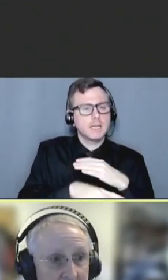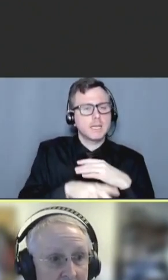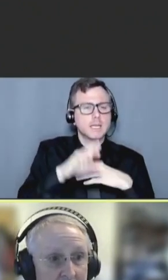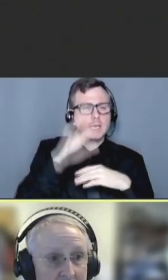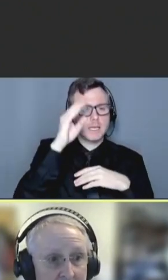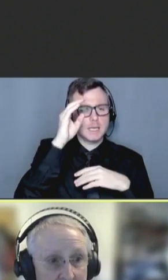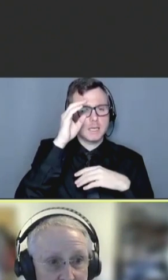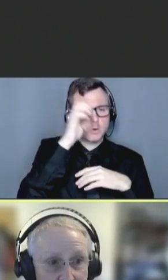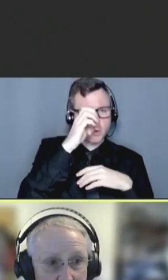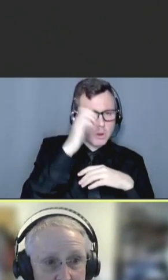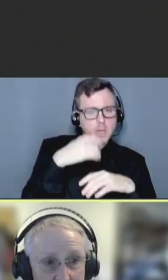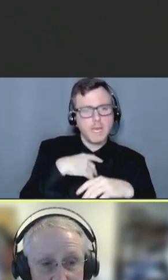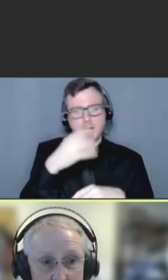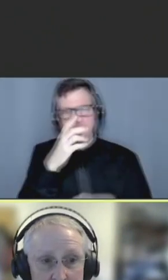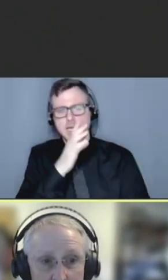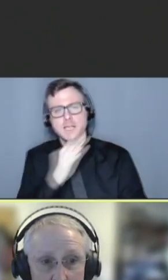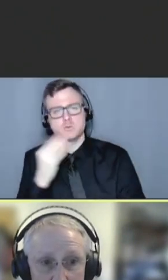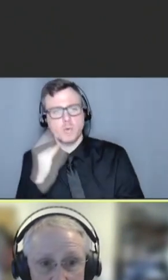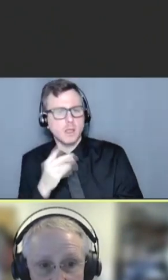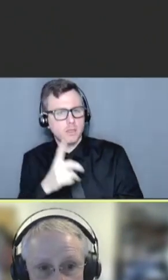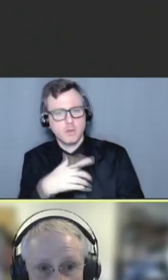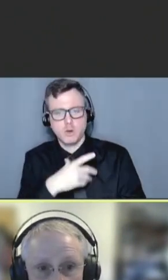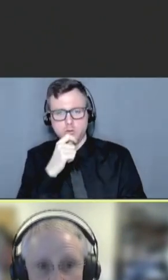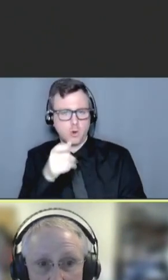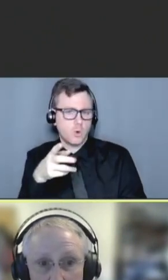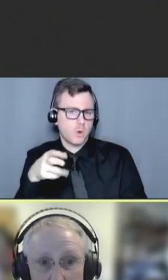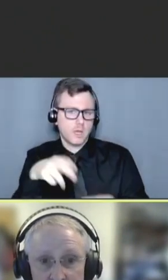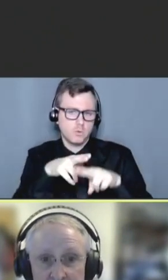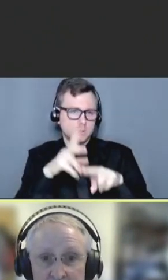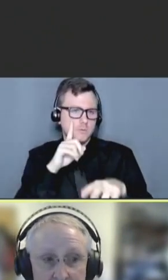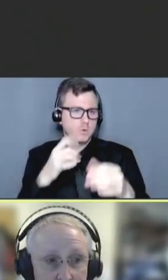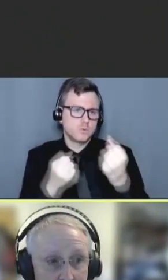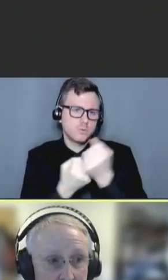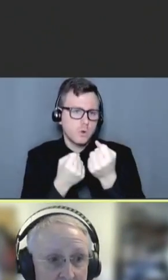and then Pfizer has noted no increase in signal in their global safety database,